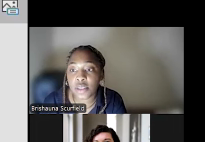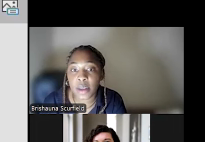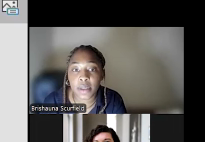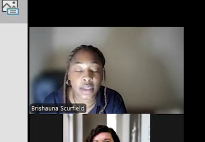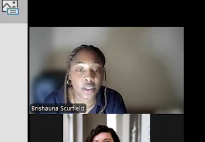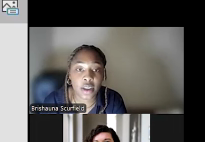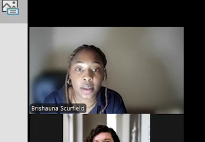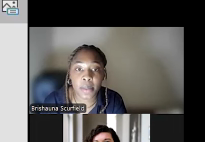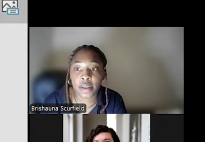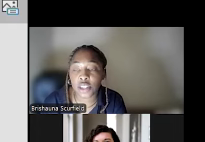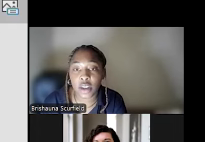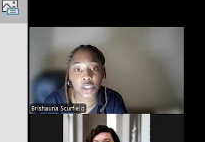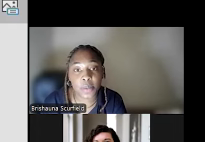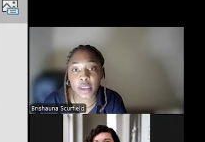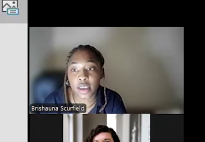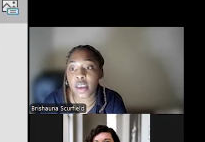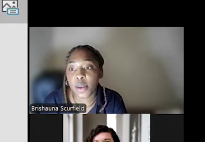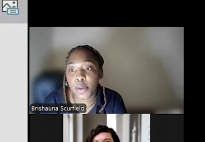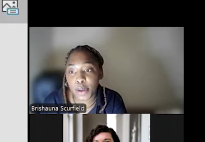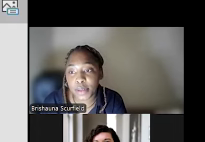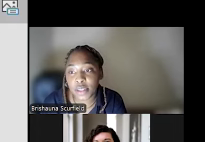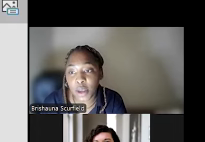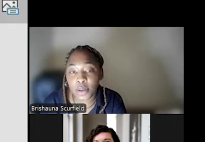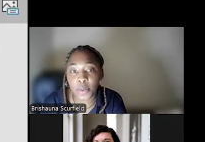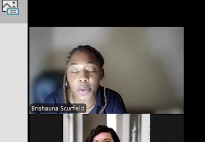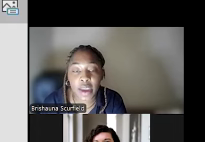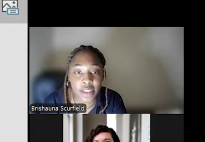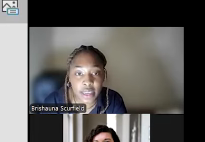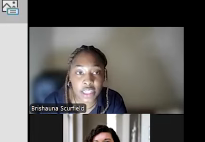you something that's talking about a chocolate chip cookie. Who knows? So, with everything,